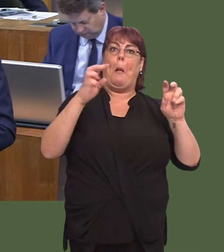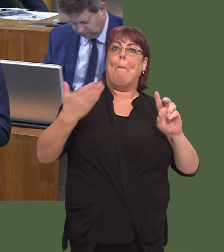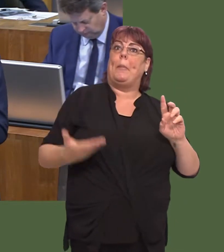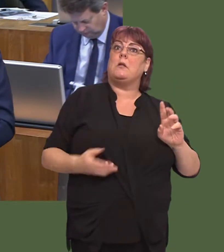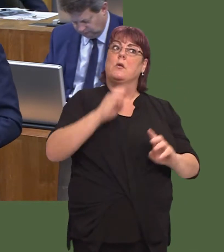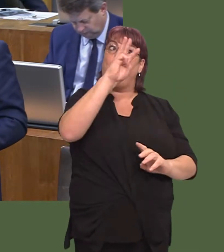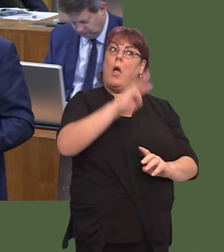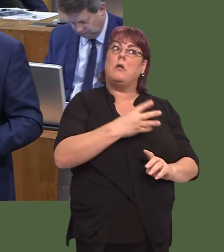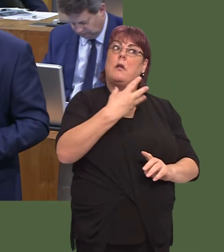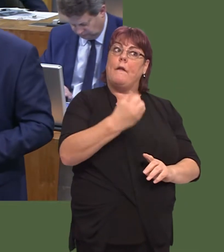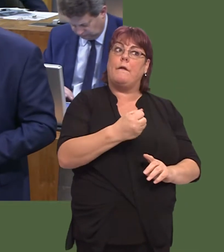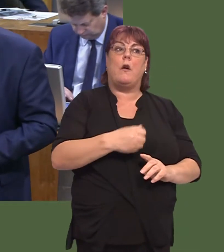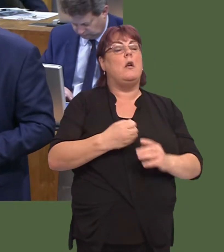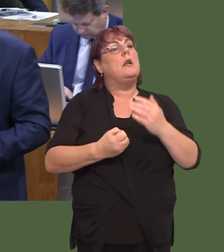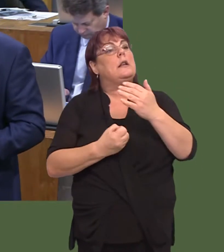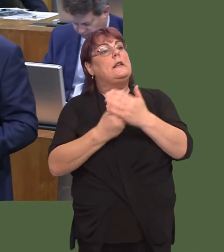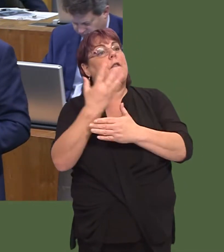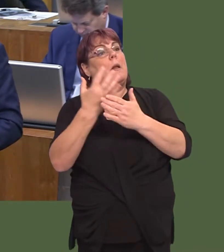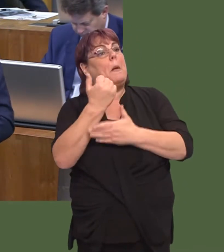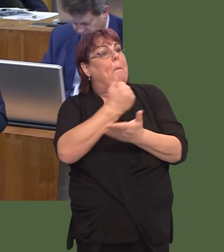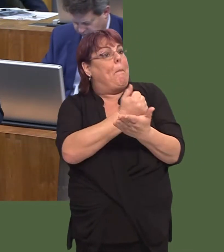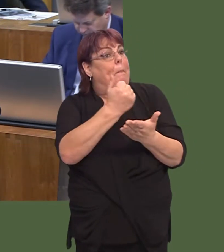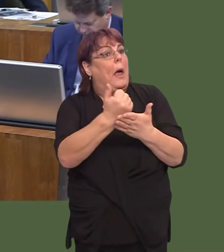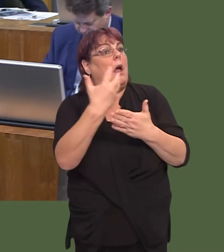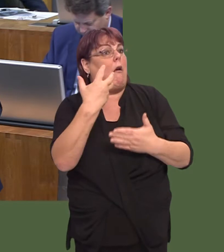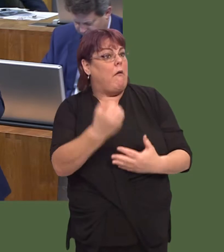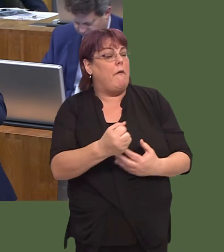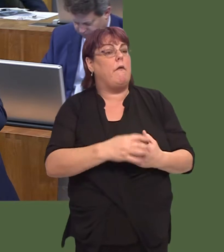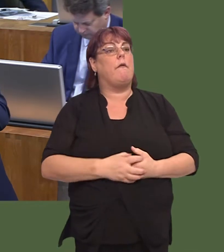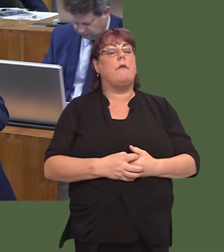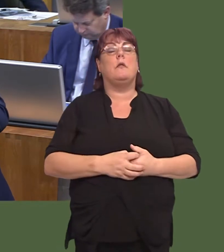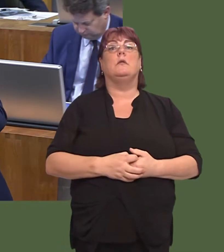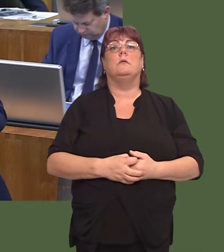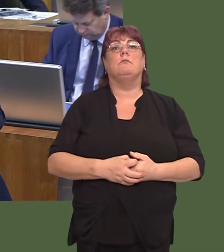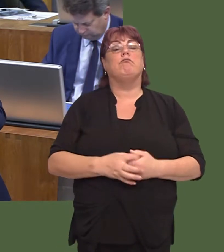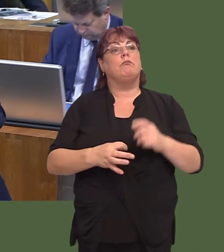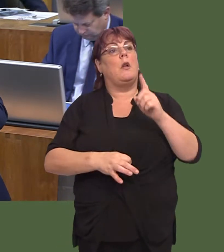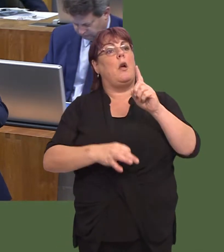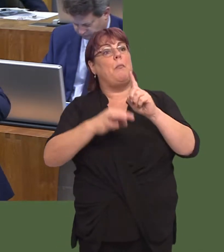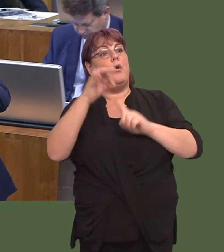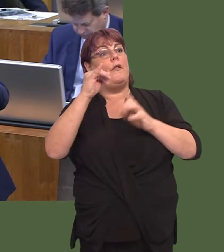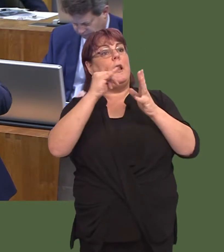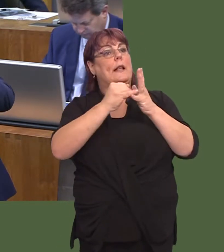The development bank will be able to assist people to come into business as well. Improving small and medium-sized enterprisesí ability to access financeóthatís the biggie.